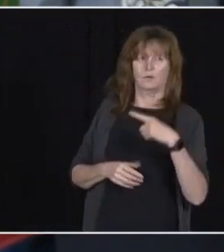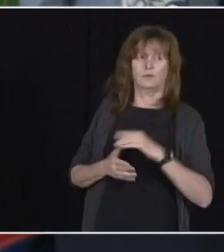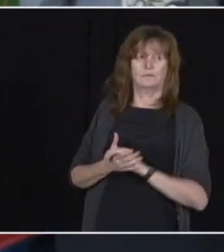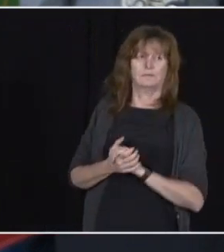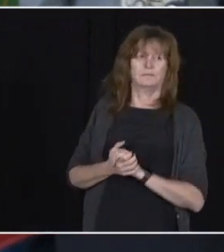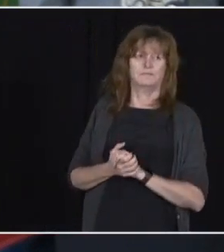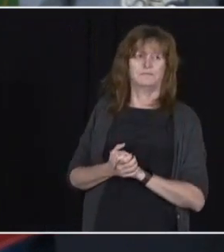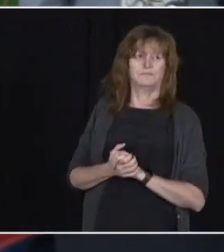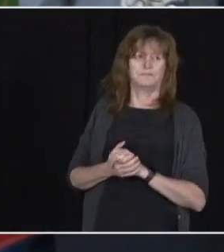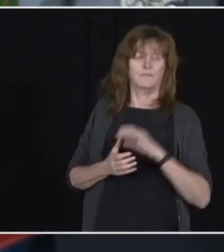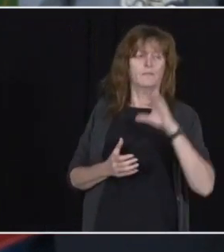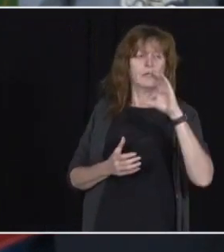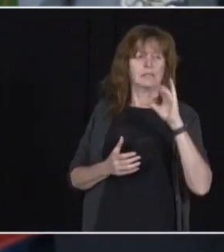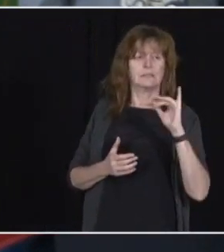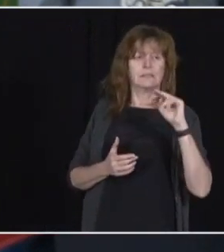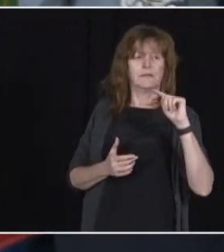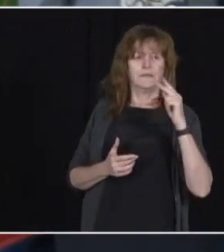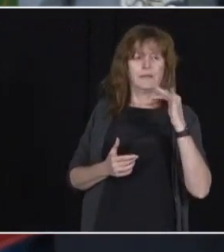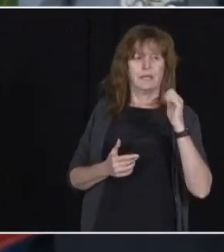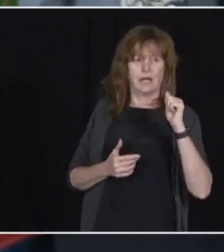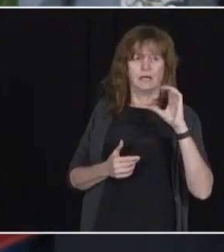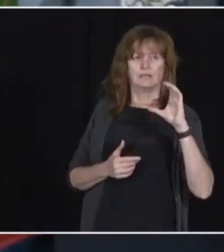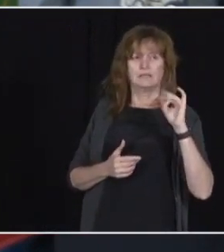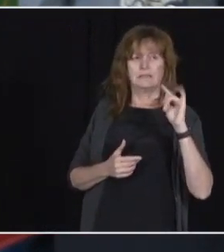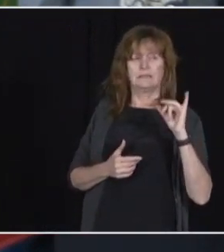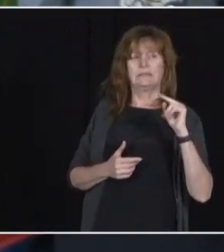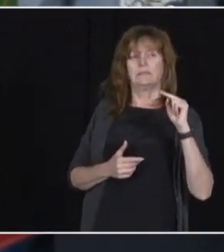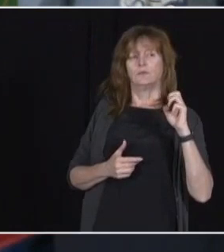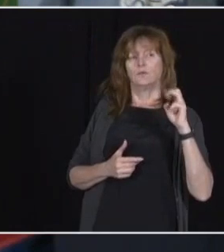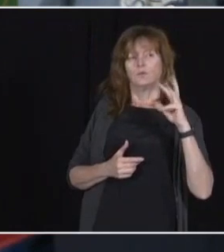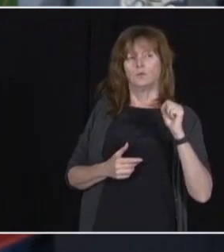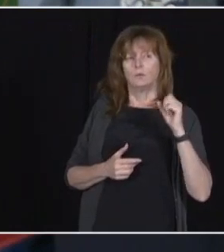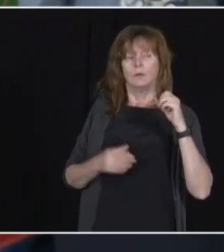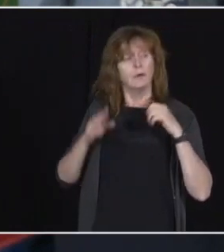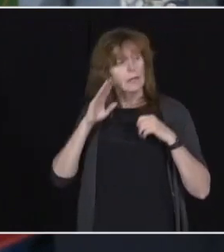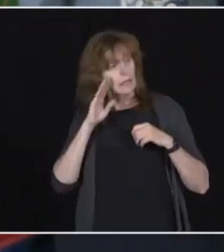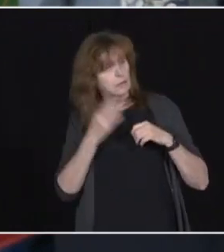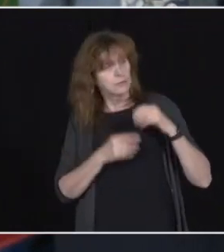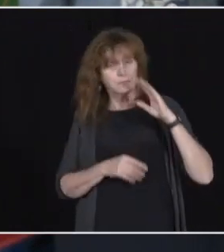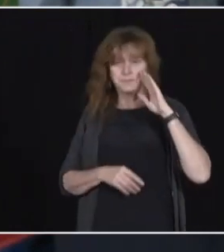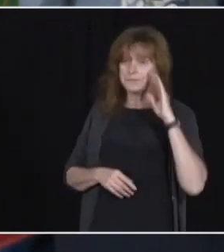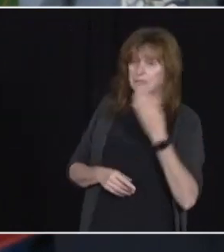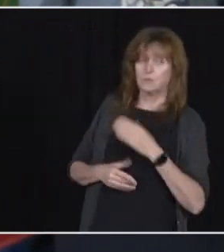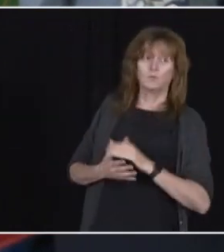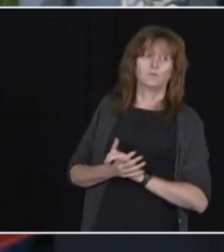Next question. Next question comes from Cynthia with city news. Please go ahead. Hello Premier.